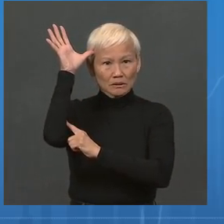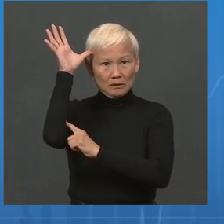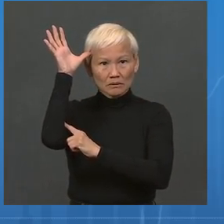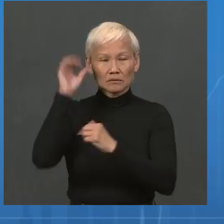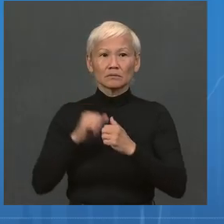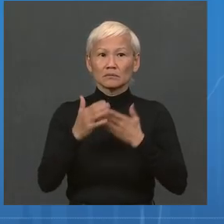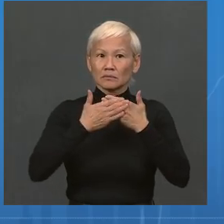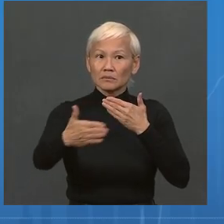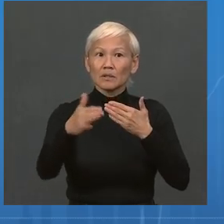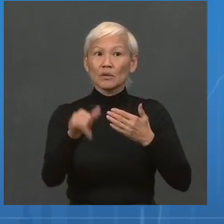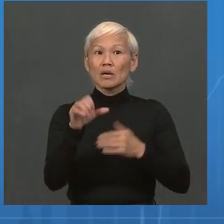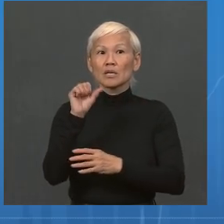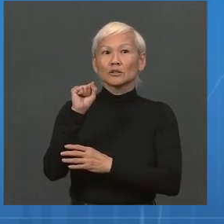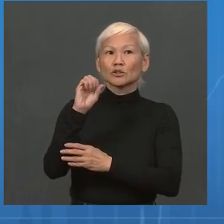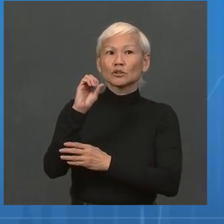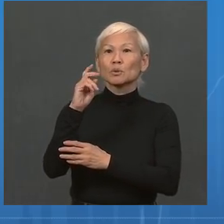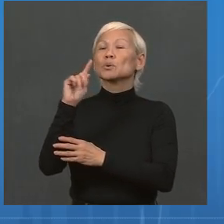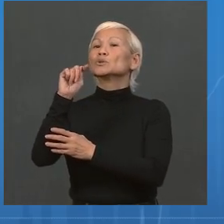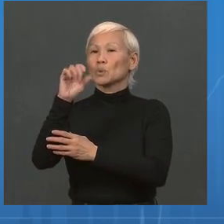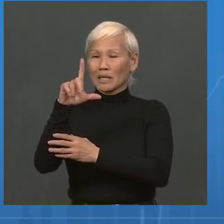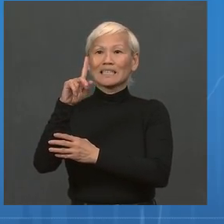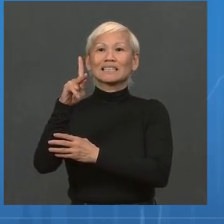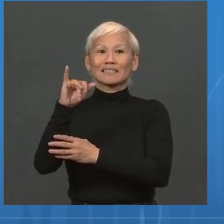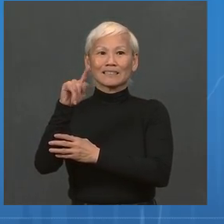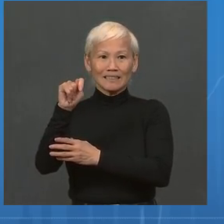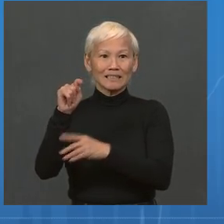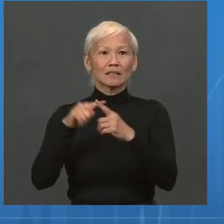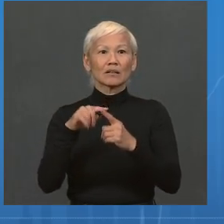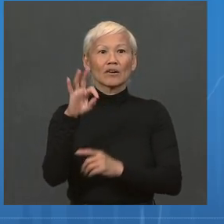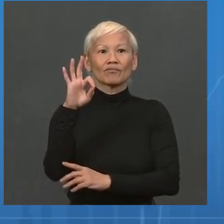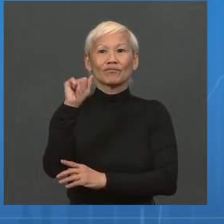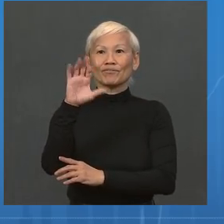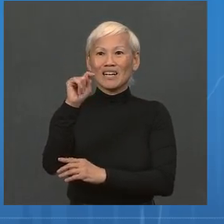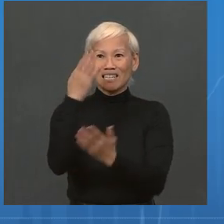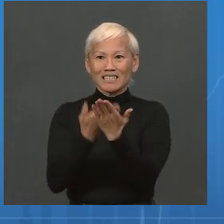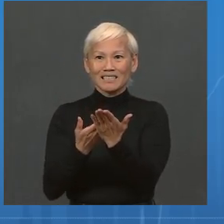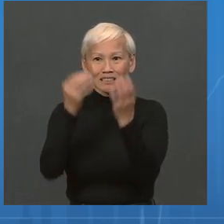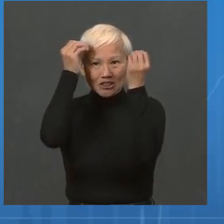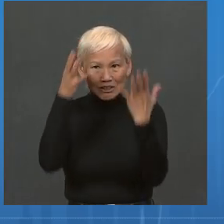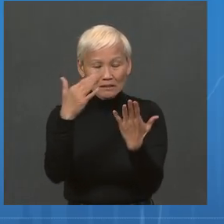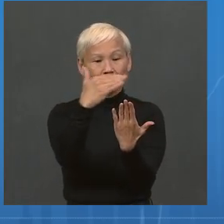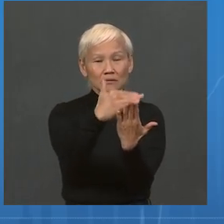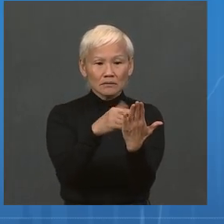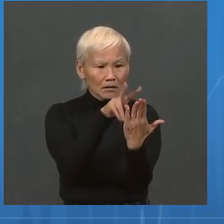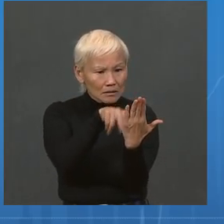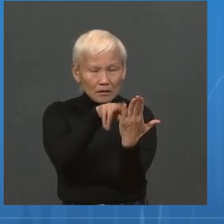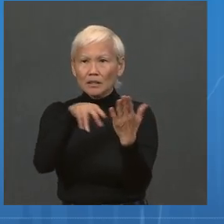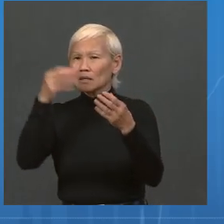and flyers with information about the vaccine. And we are setting up forums and town halls to answer parent questions,